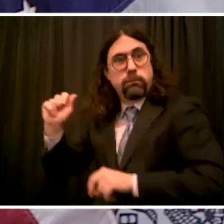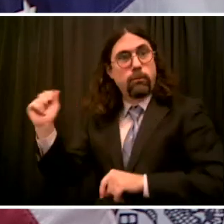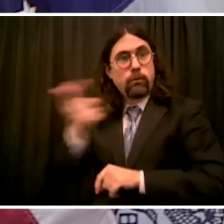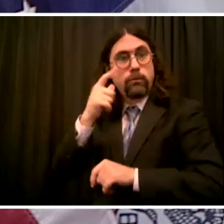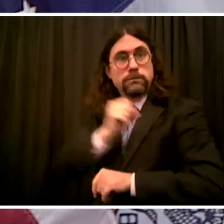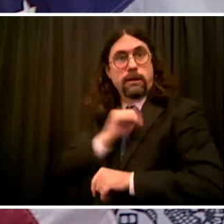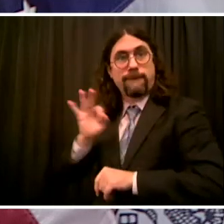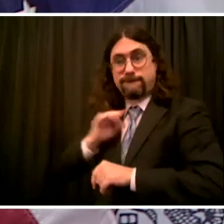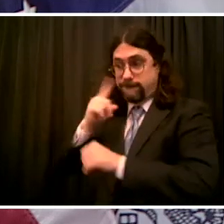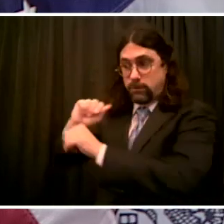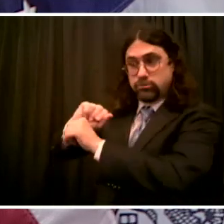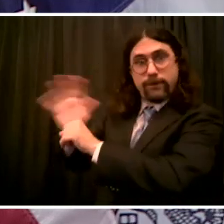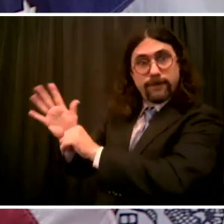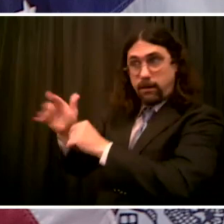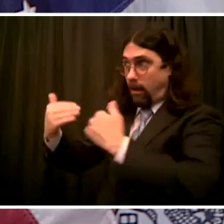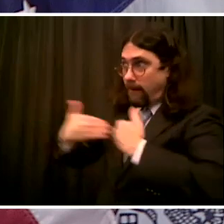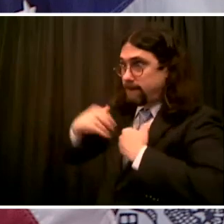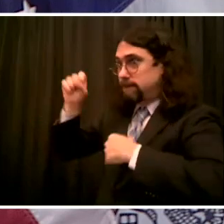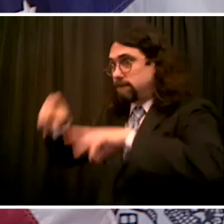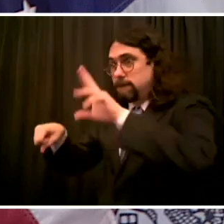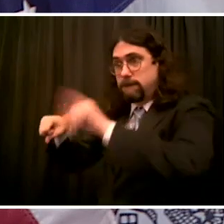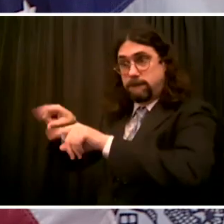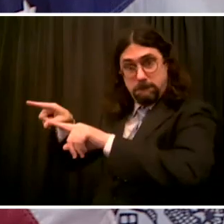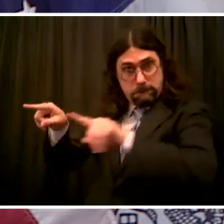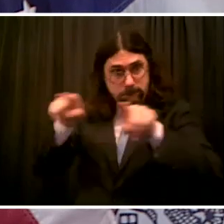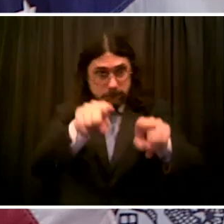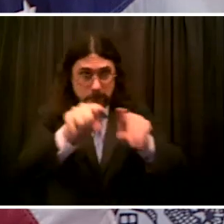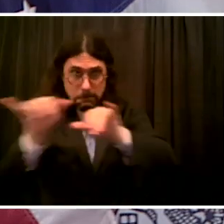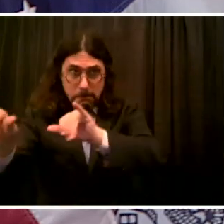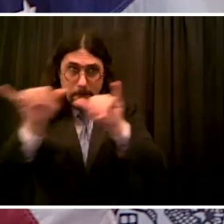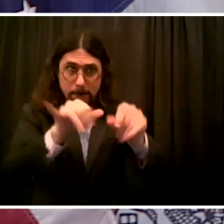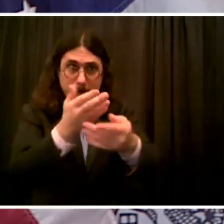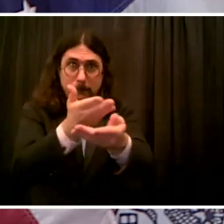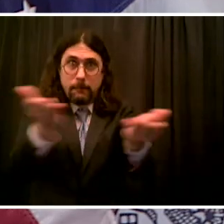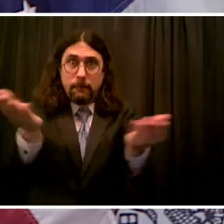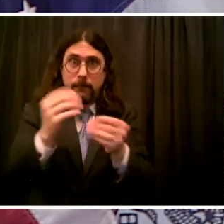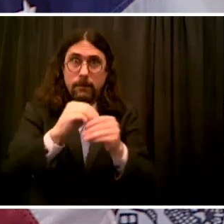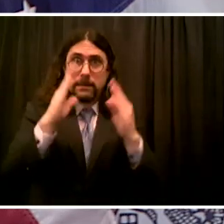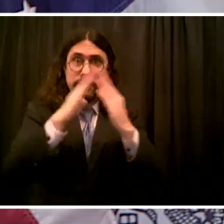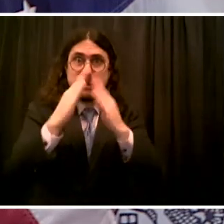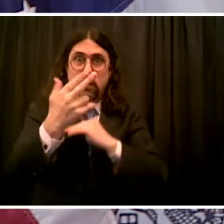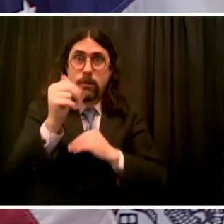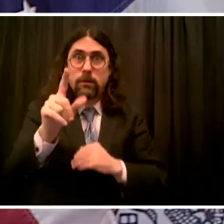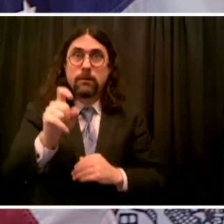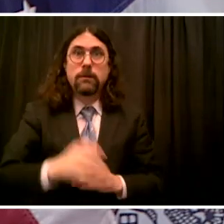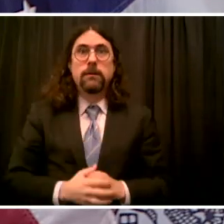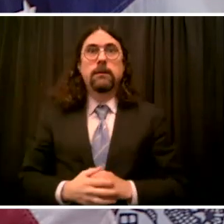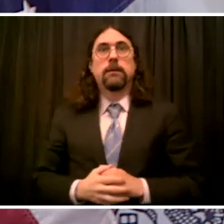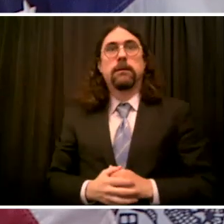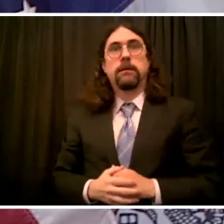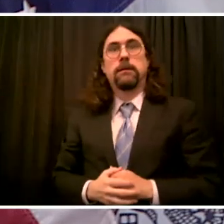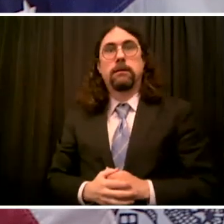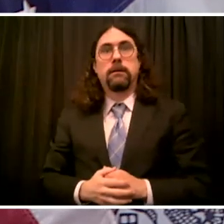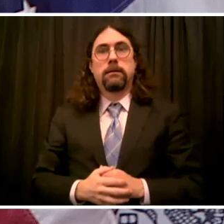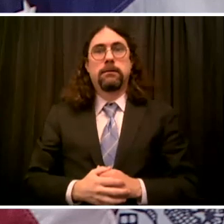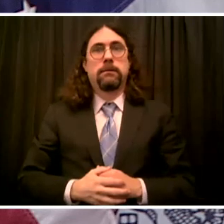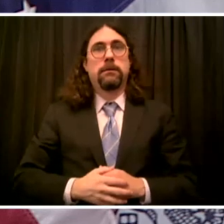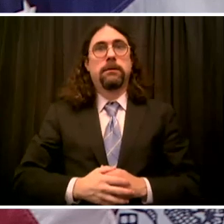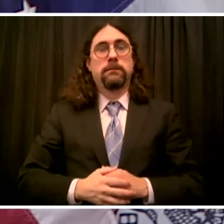DOWN THREE. IF YOU ARE TEEDST, OWH DAILY IS IT AND WHETHER IT'S CONSISTENT? THANK YOU VERY MUCH FOR THE QUESTION, RICH.